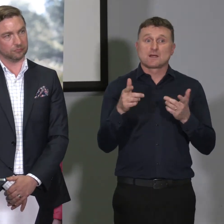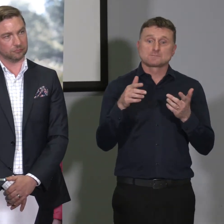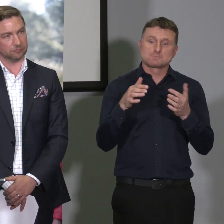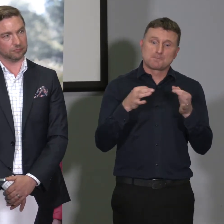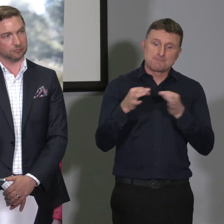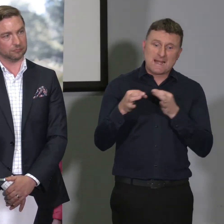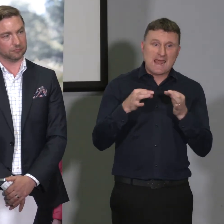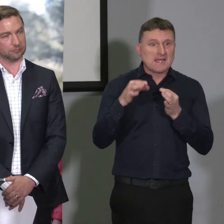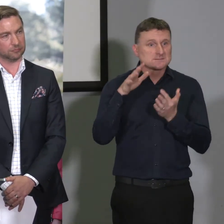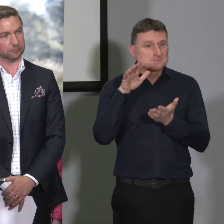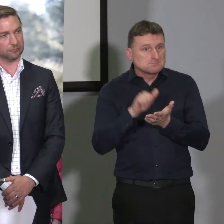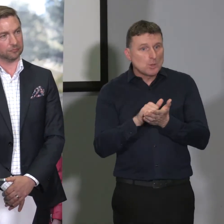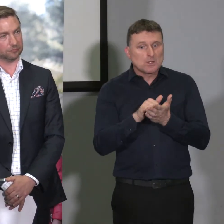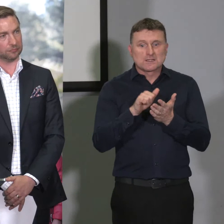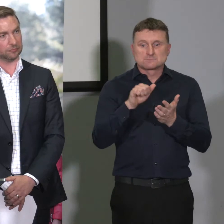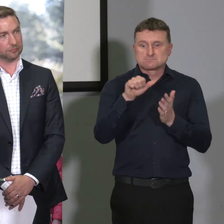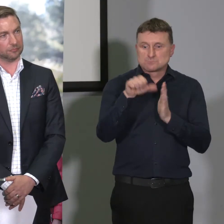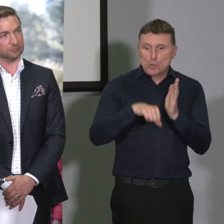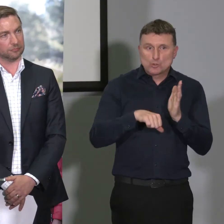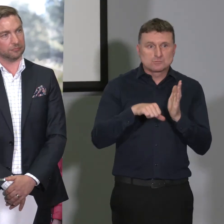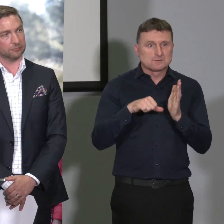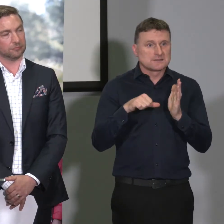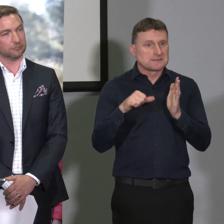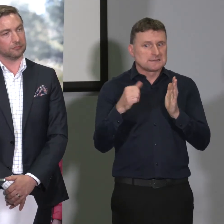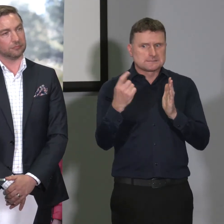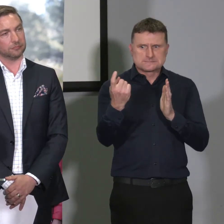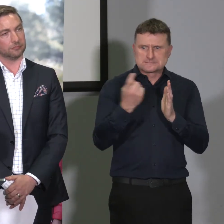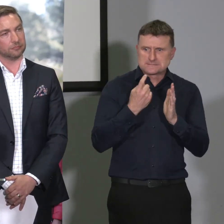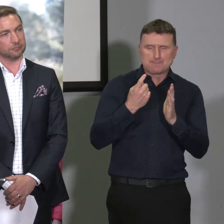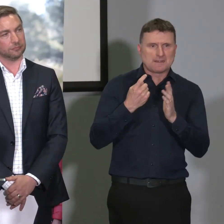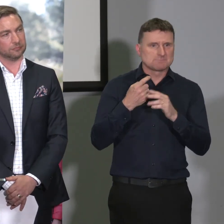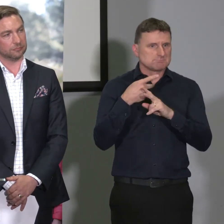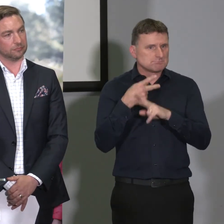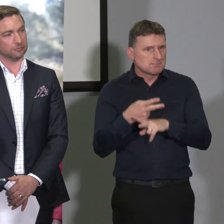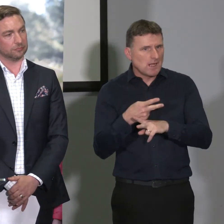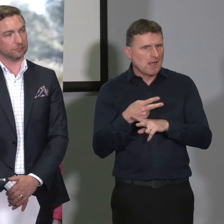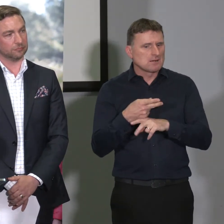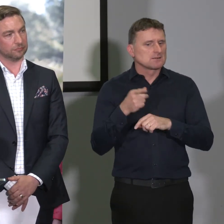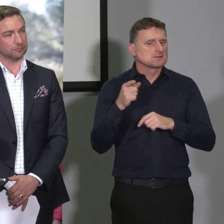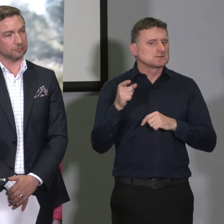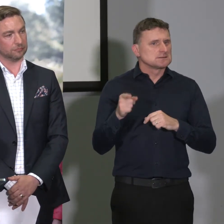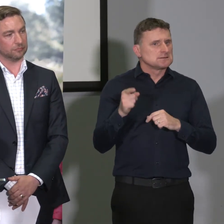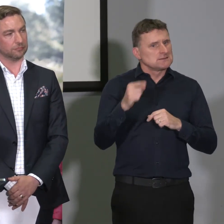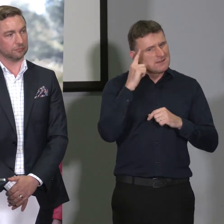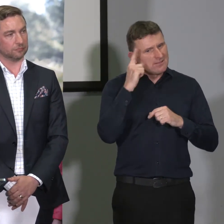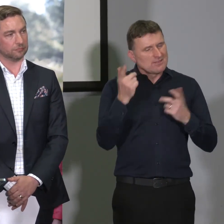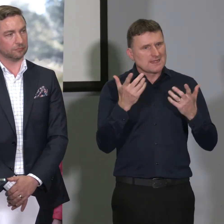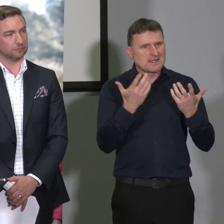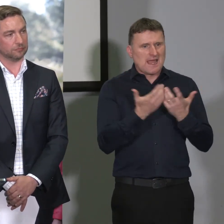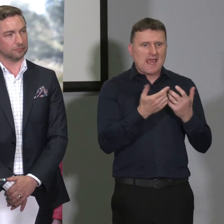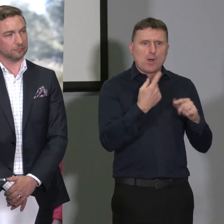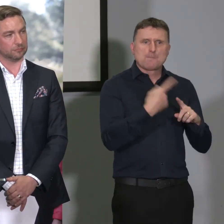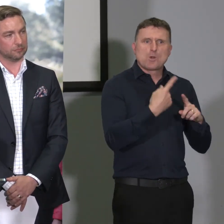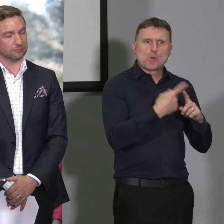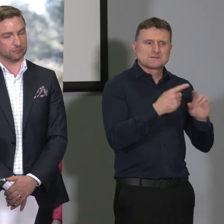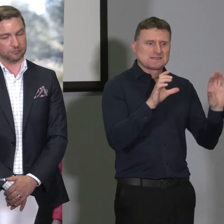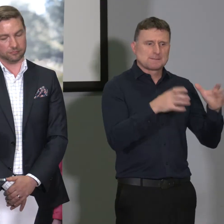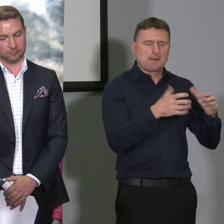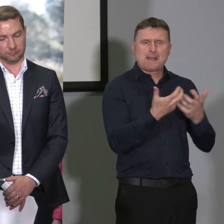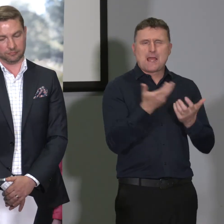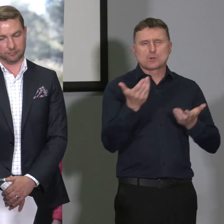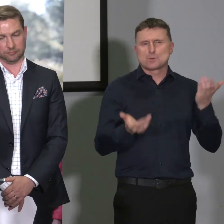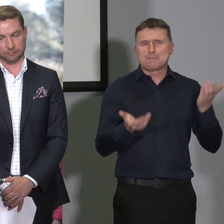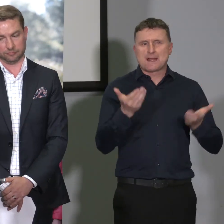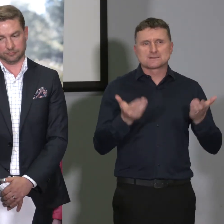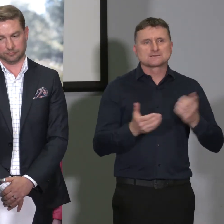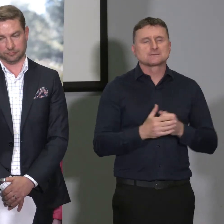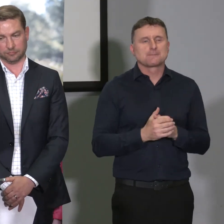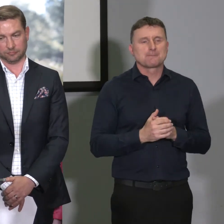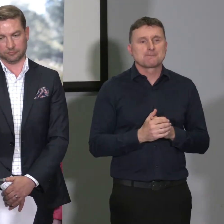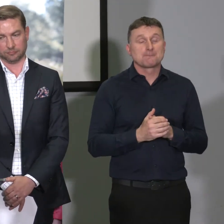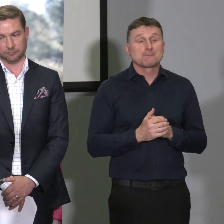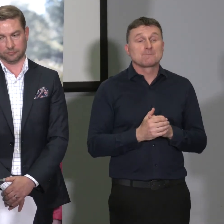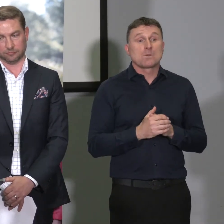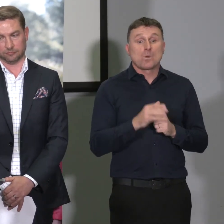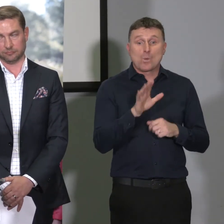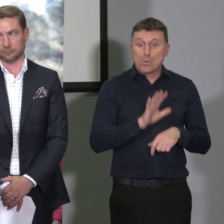are having with your